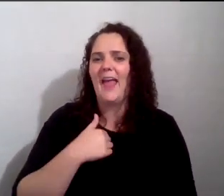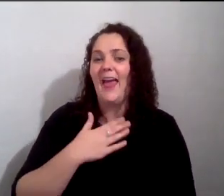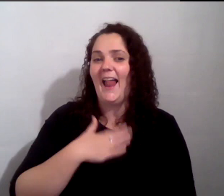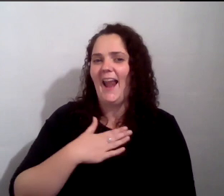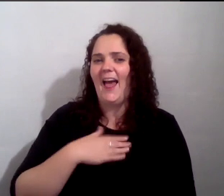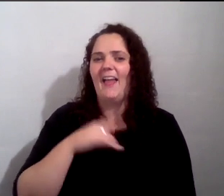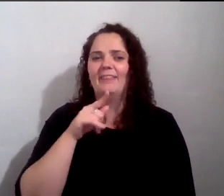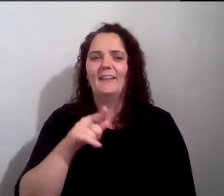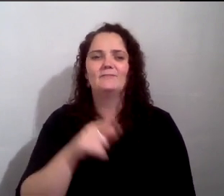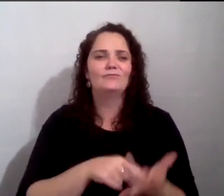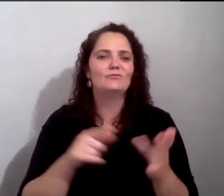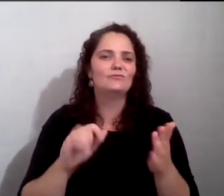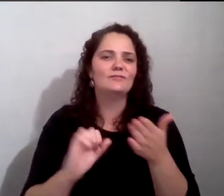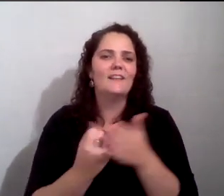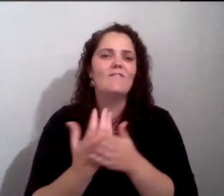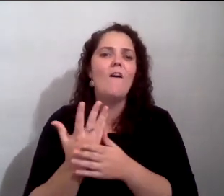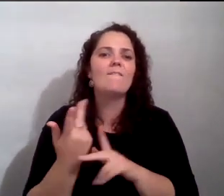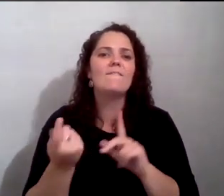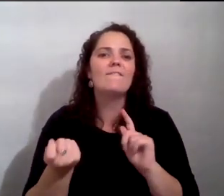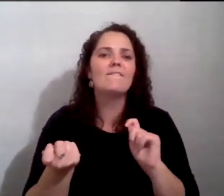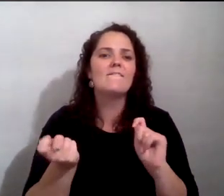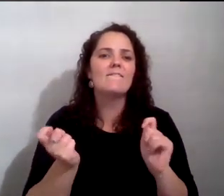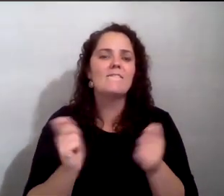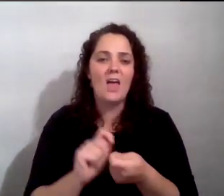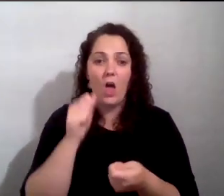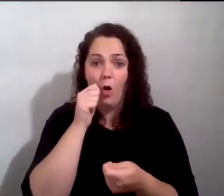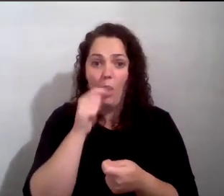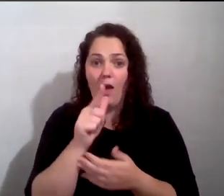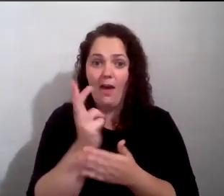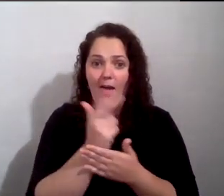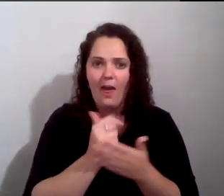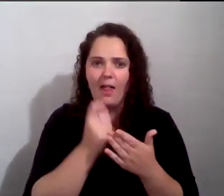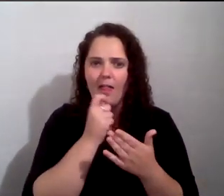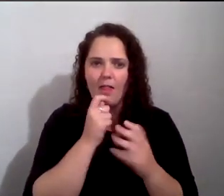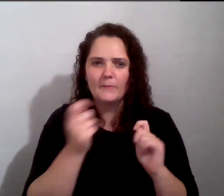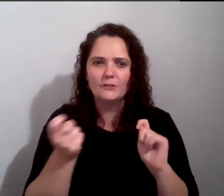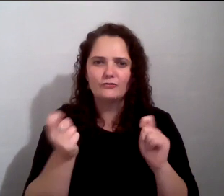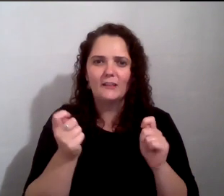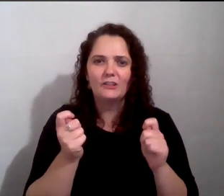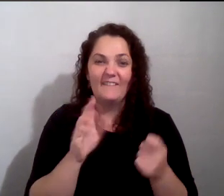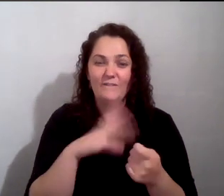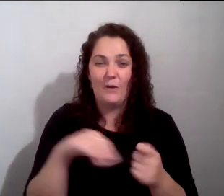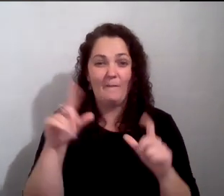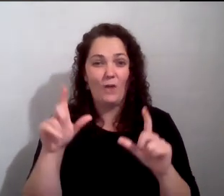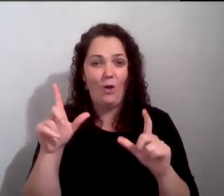evolved but I still love to keep a foot in that camp, even as the works become different,